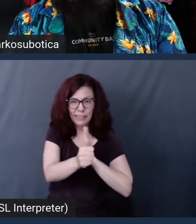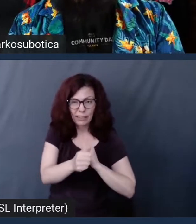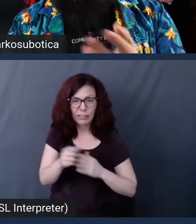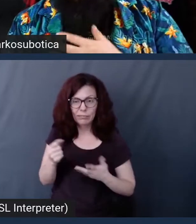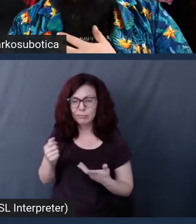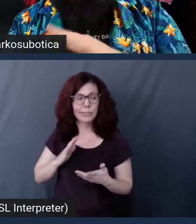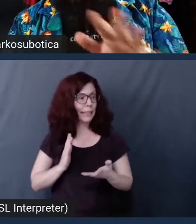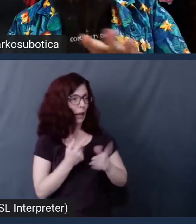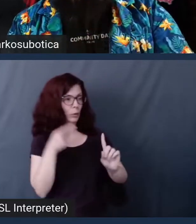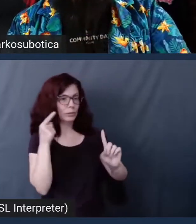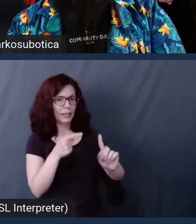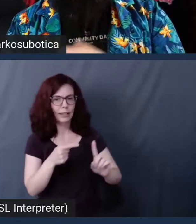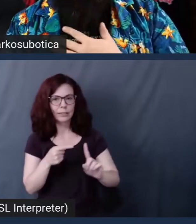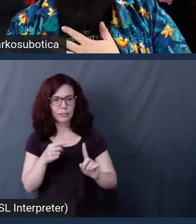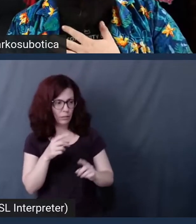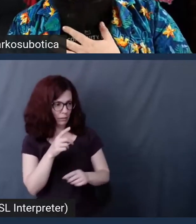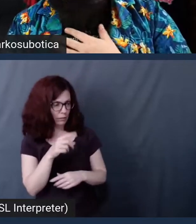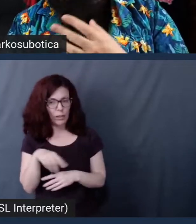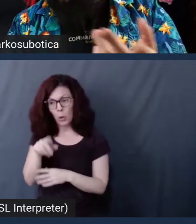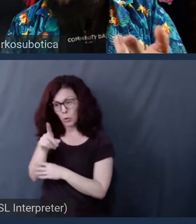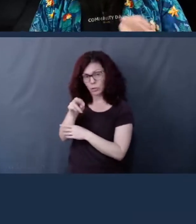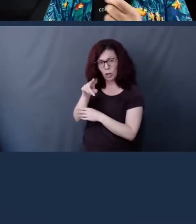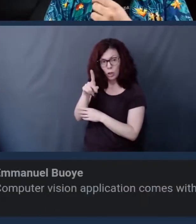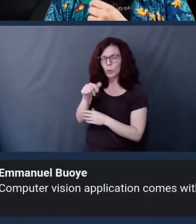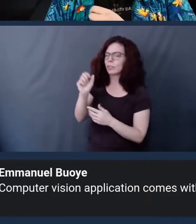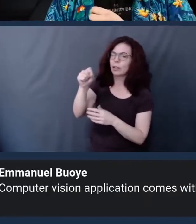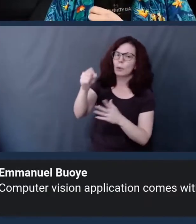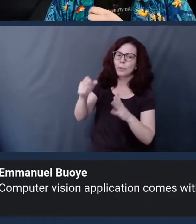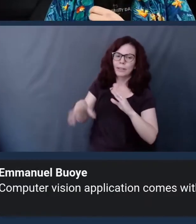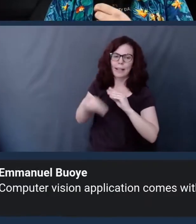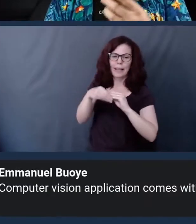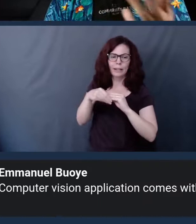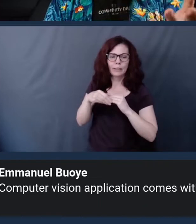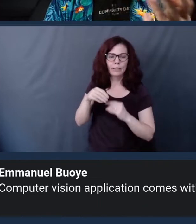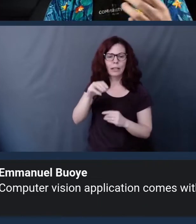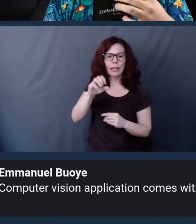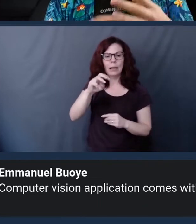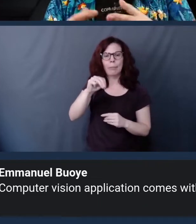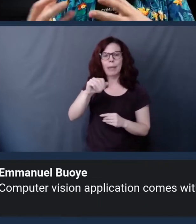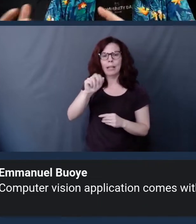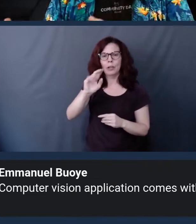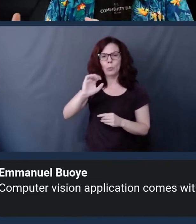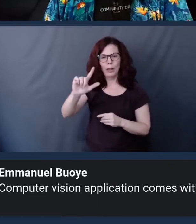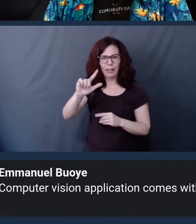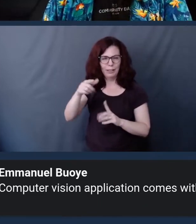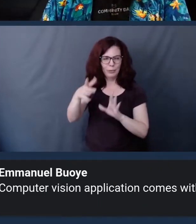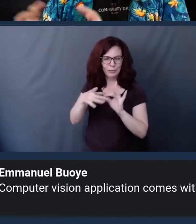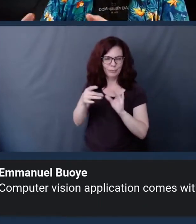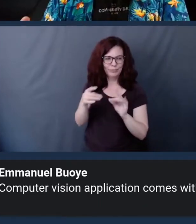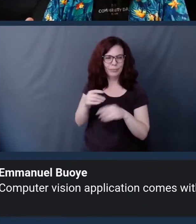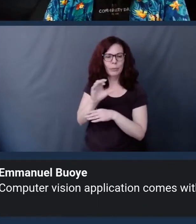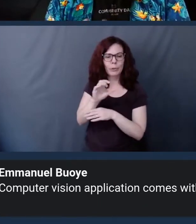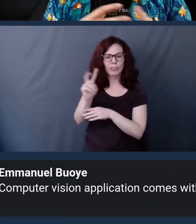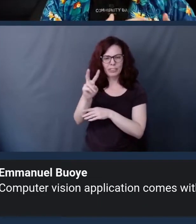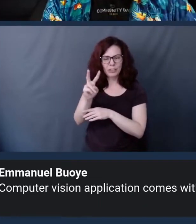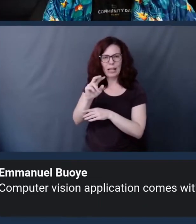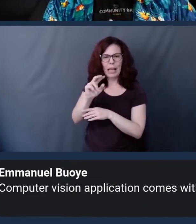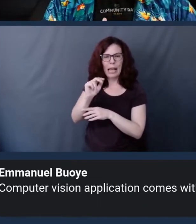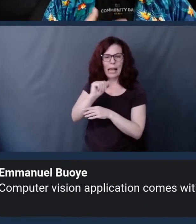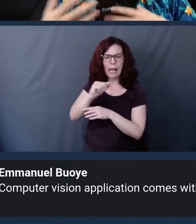No, no, I just want to make a comments on this, well, actually Emmanuel wants to make a comment on this, or a question: "Computer vision applications "or models come with this device?"